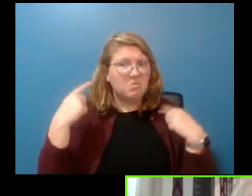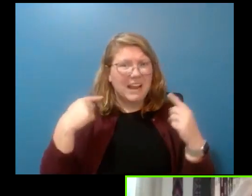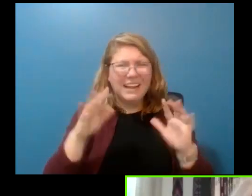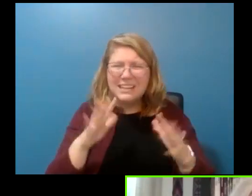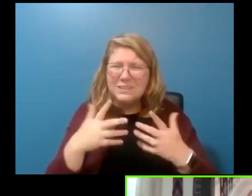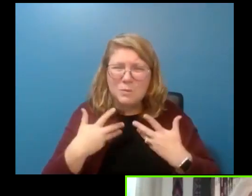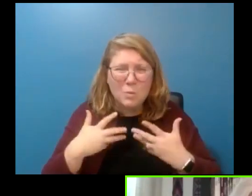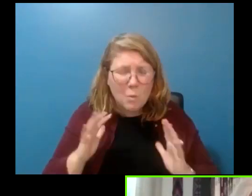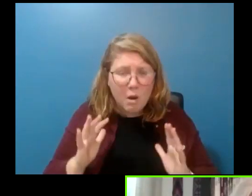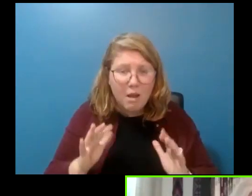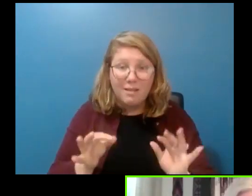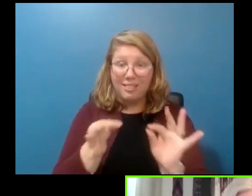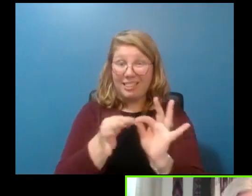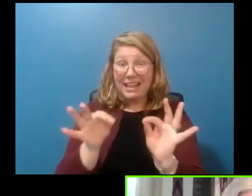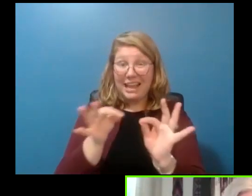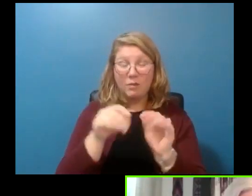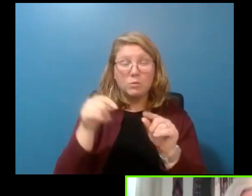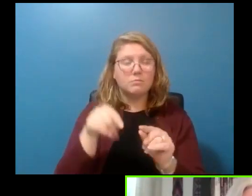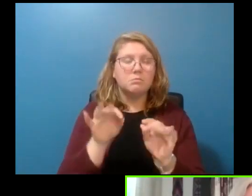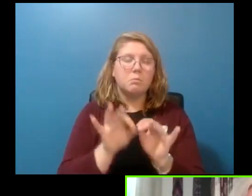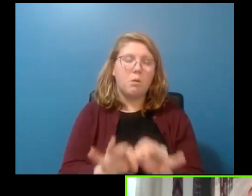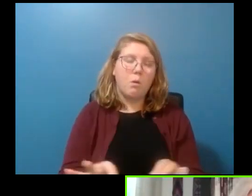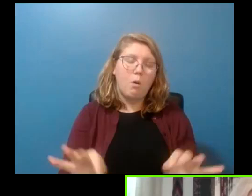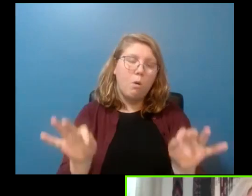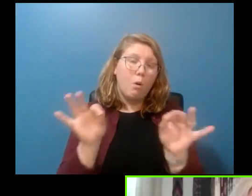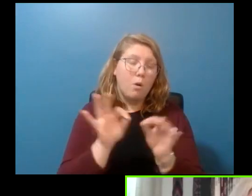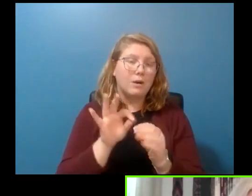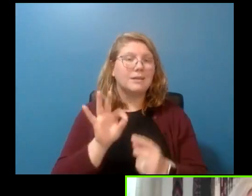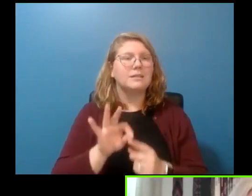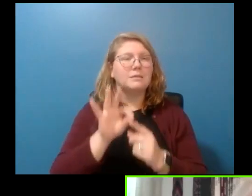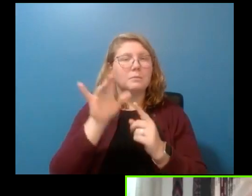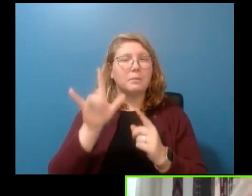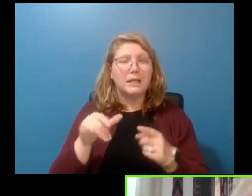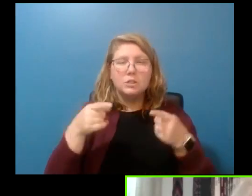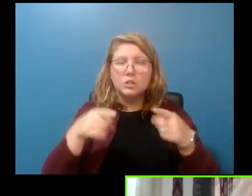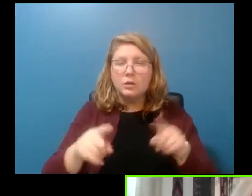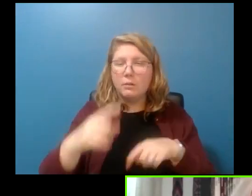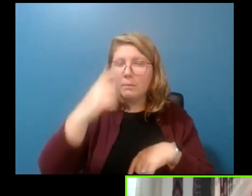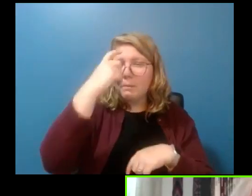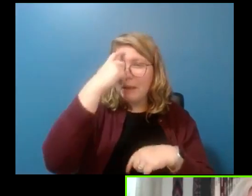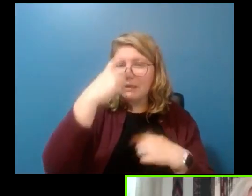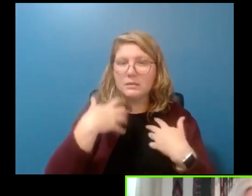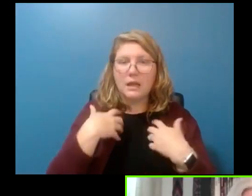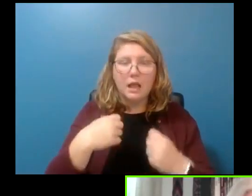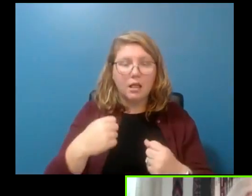work force we were called "girls" we don't talk about grown, adult women in that way